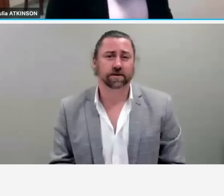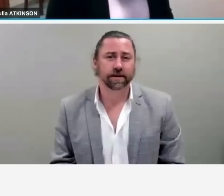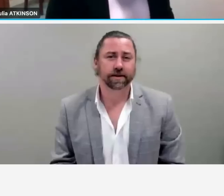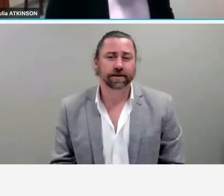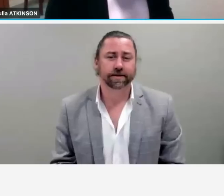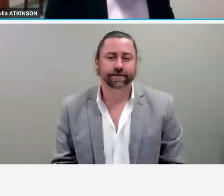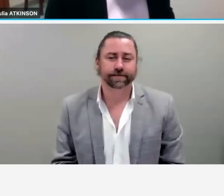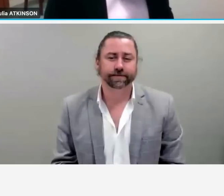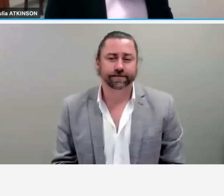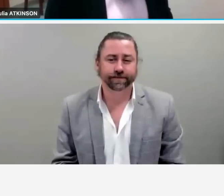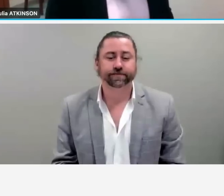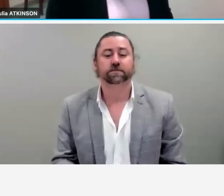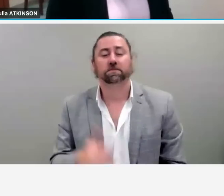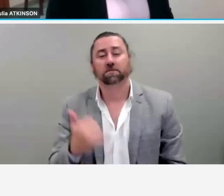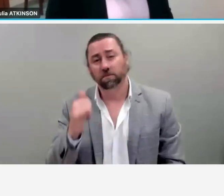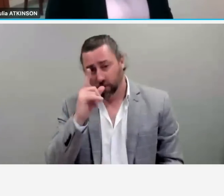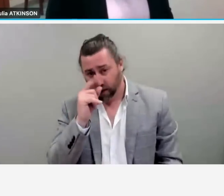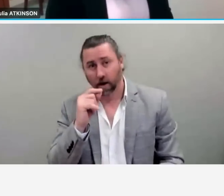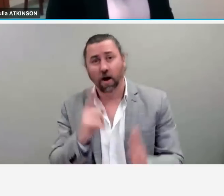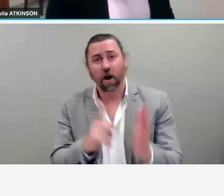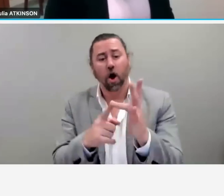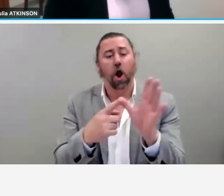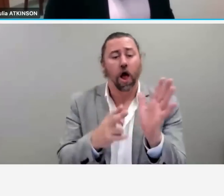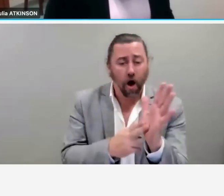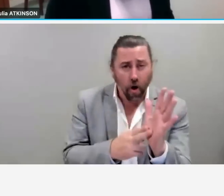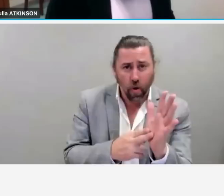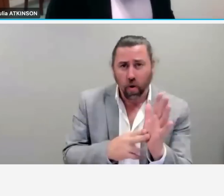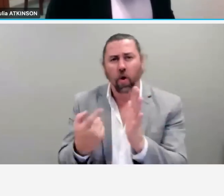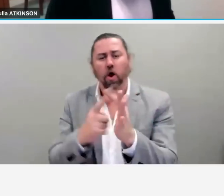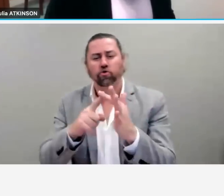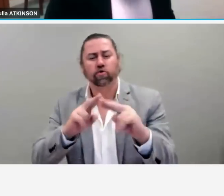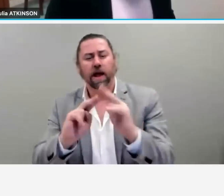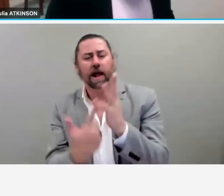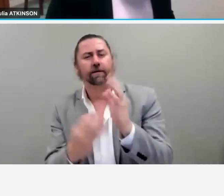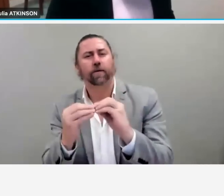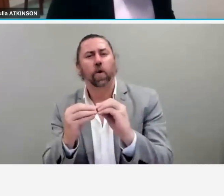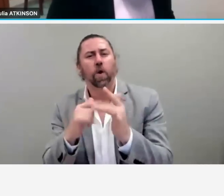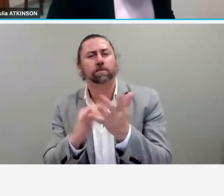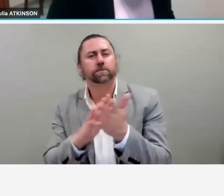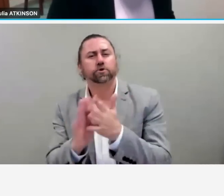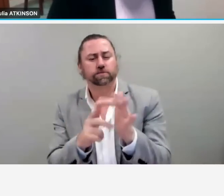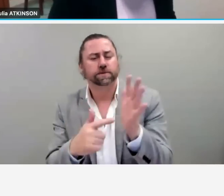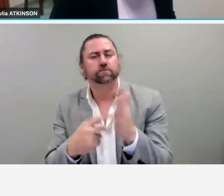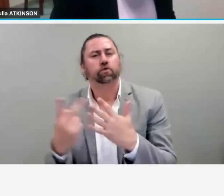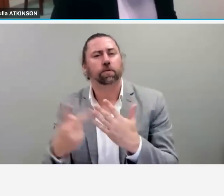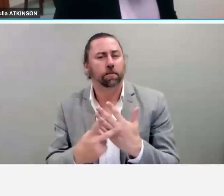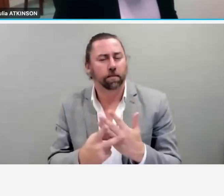would likely include a loans and refurbishment program. We're looking at how we could enable automatic equipment upgrades as needed for people with